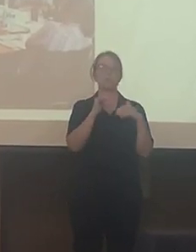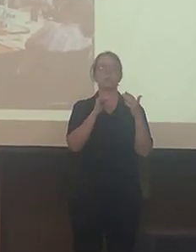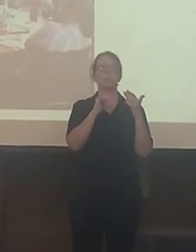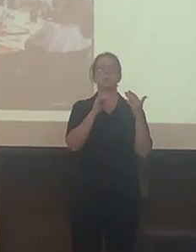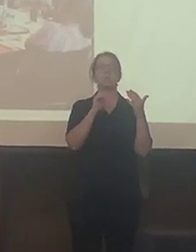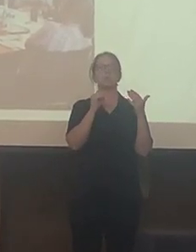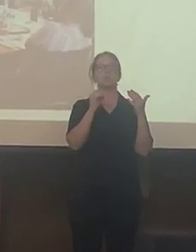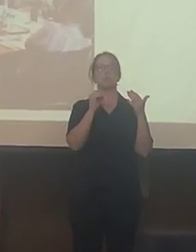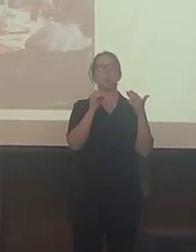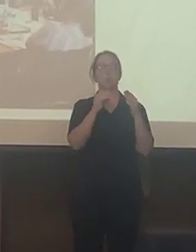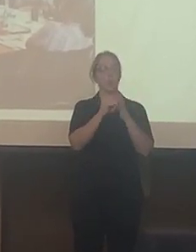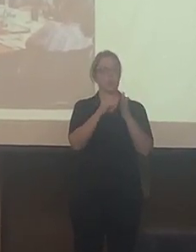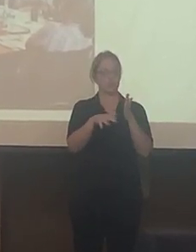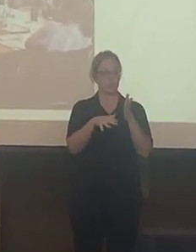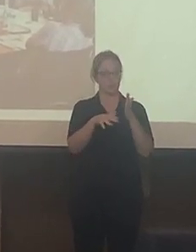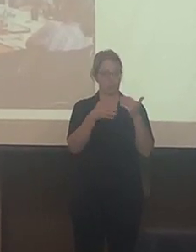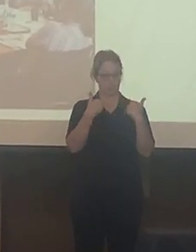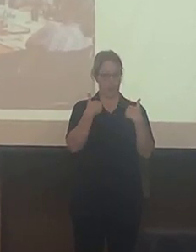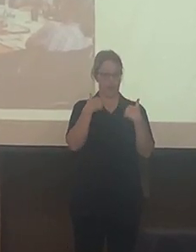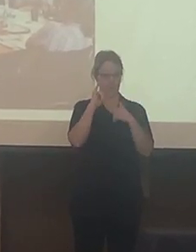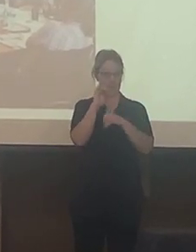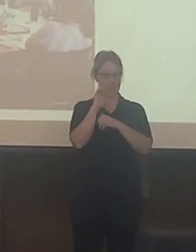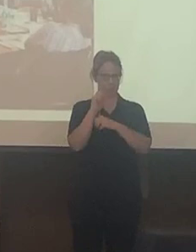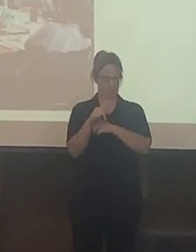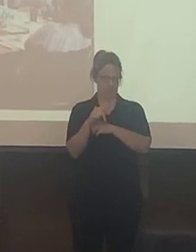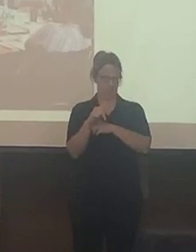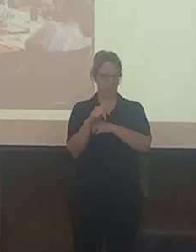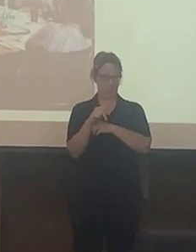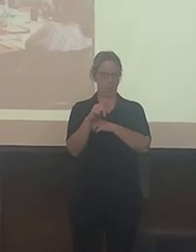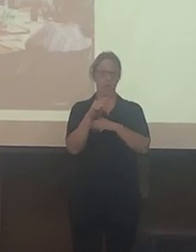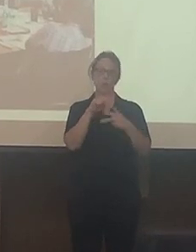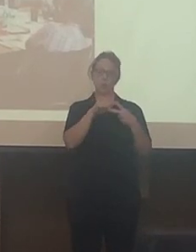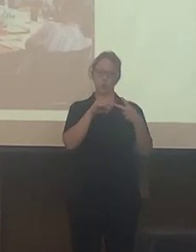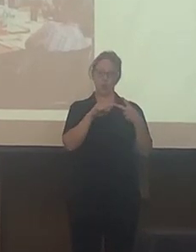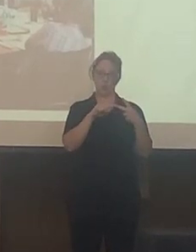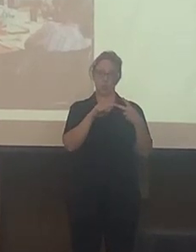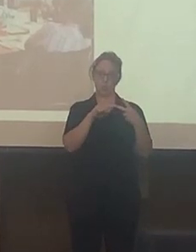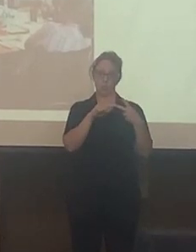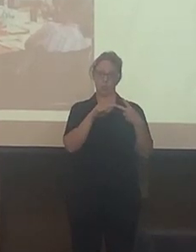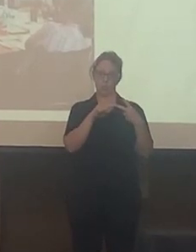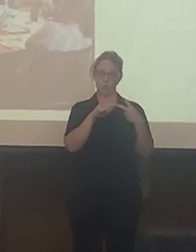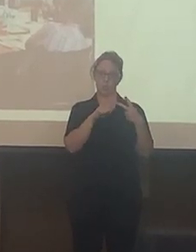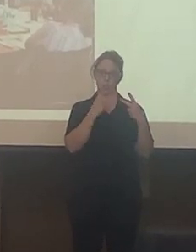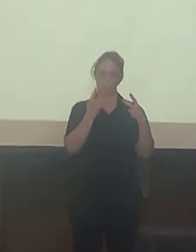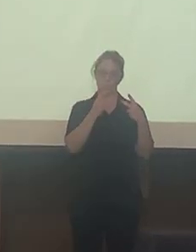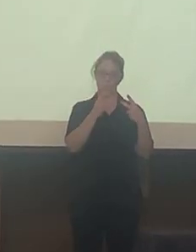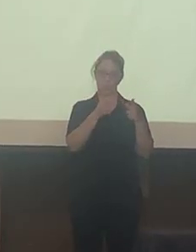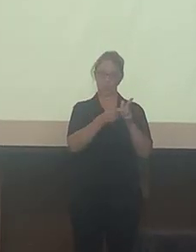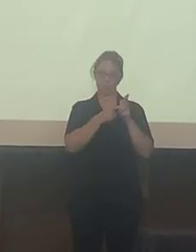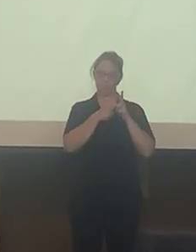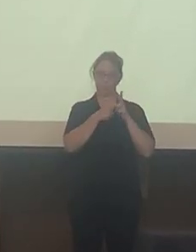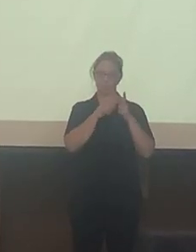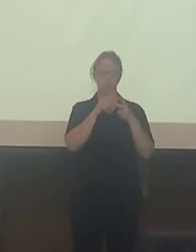a student in order to have an iep it has to be key you have to have obviously the hearing loss